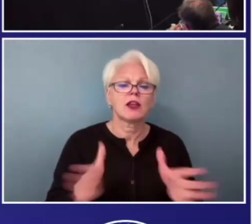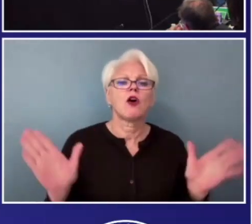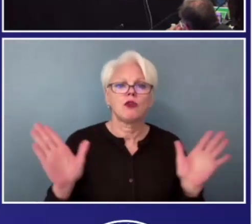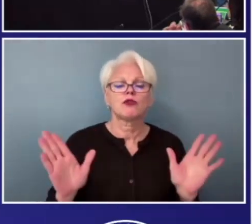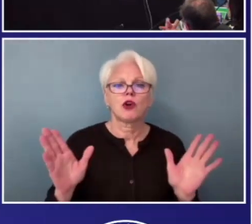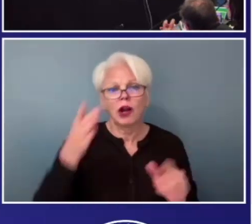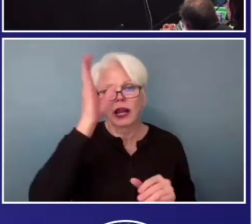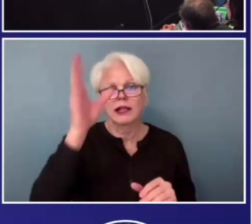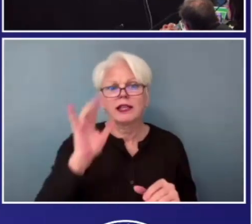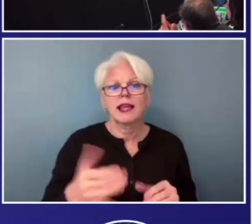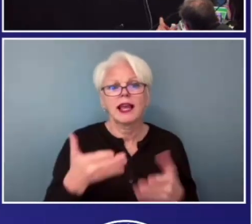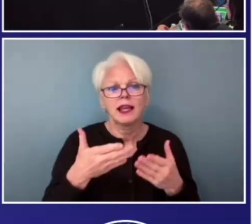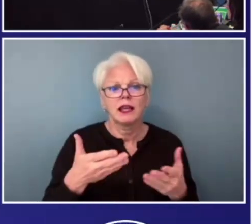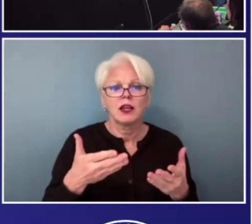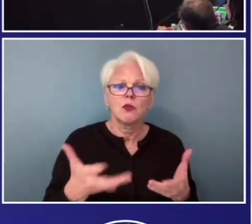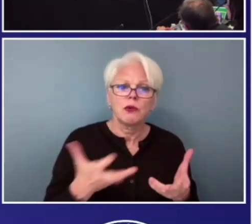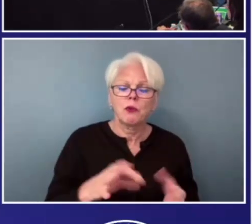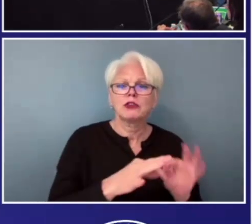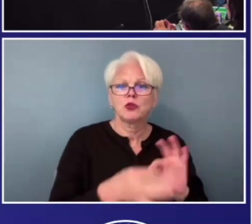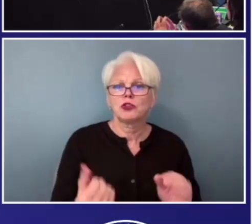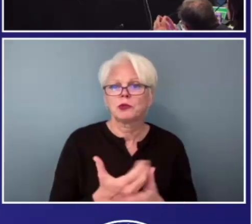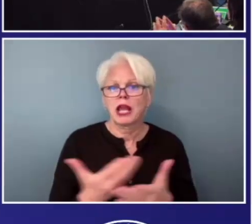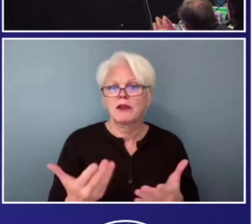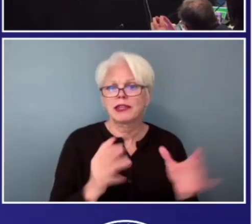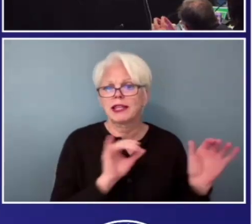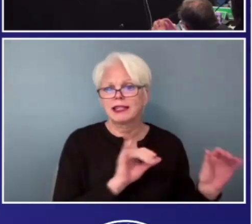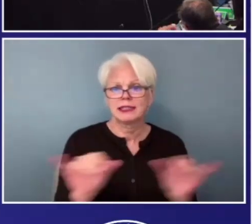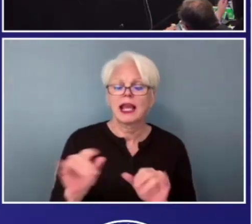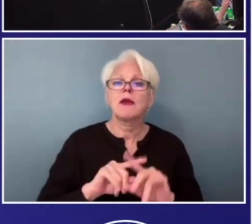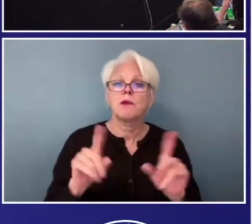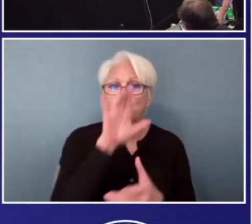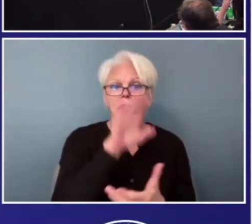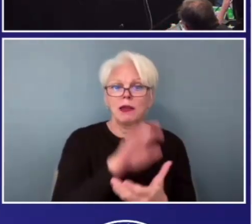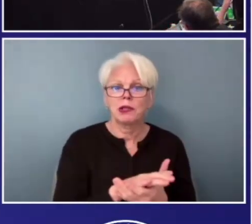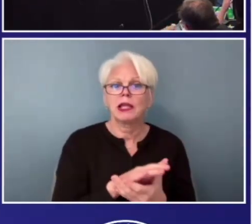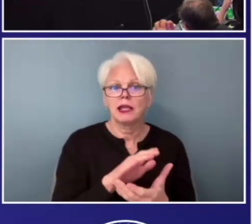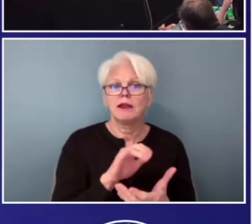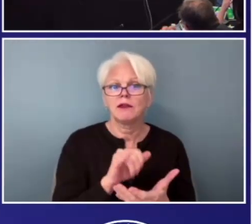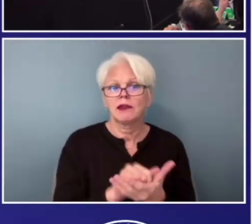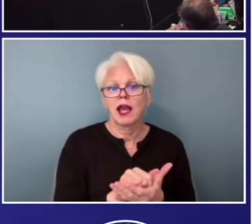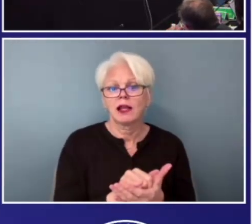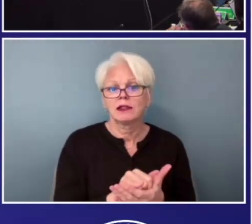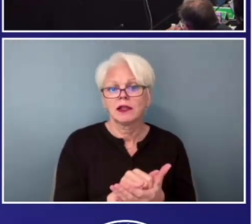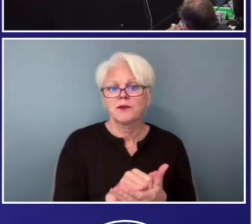that, you know, generally we want to interpret everything the same. But we believe that, like, there's a permissible construction here